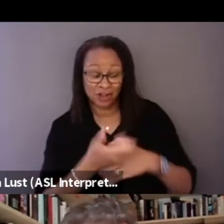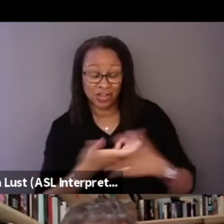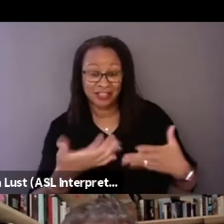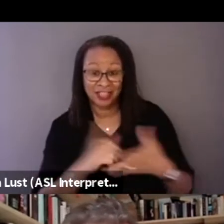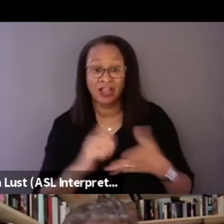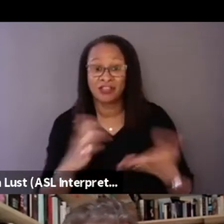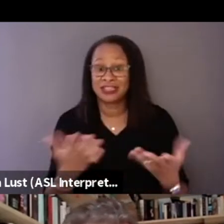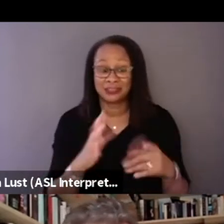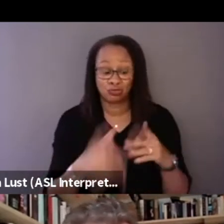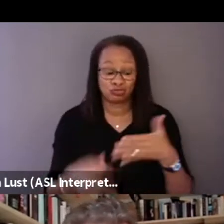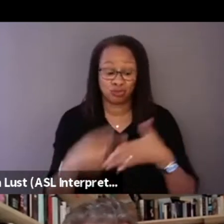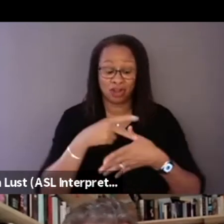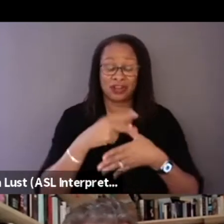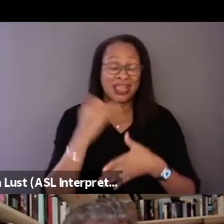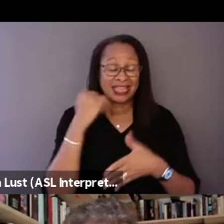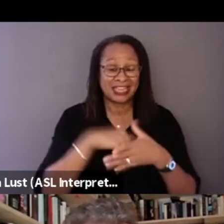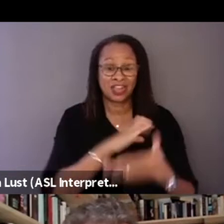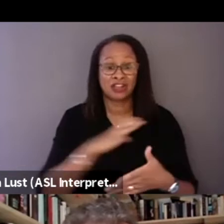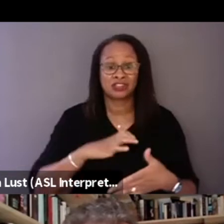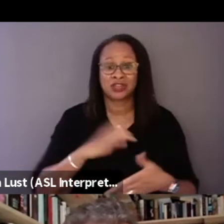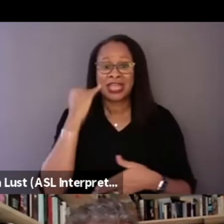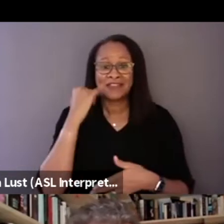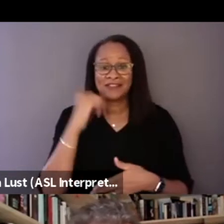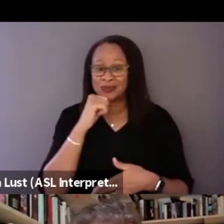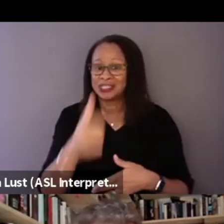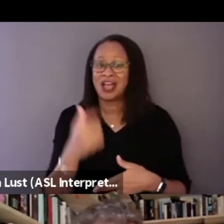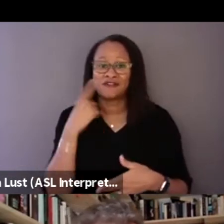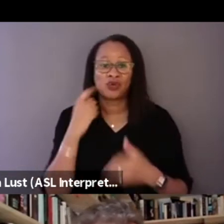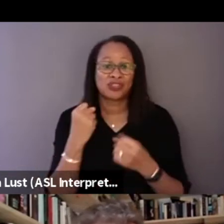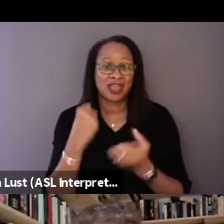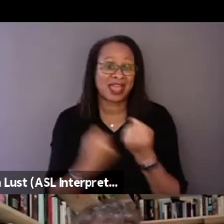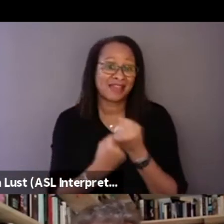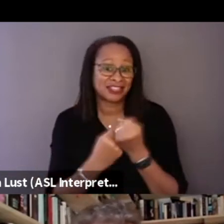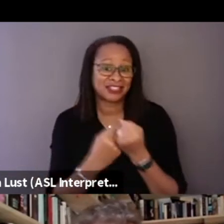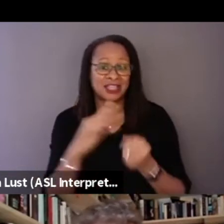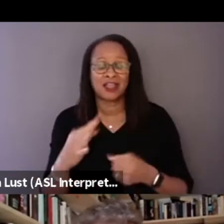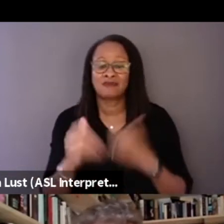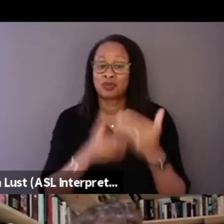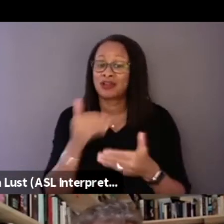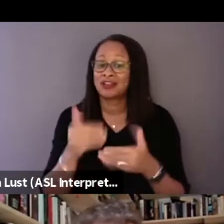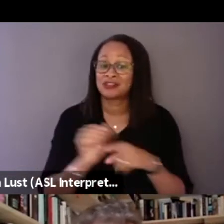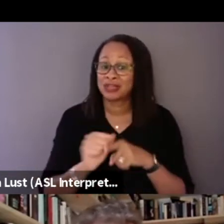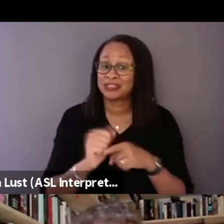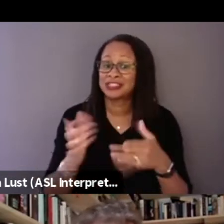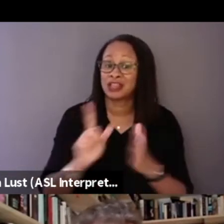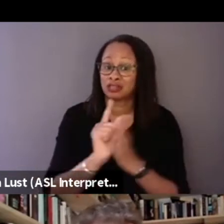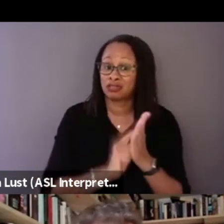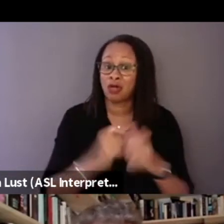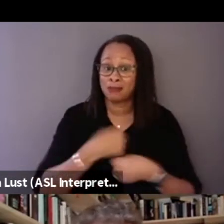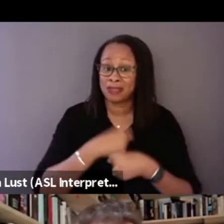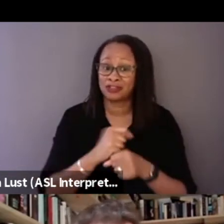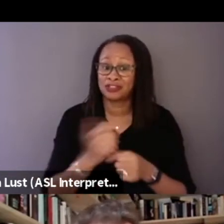if it wasn't for the advocacy of progressive activists and lawmakers this past year. I'd watch a movie about that.